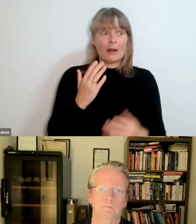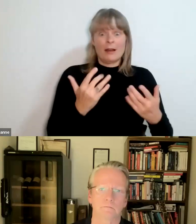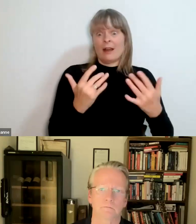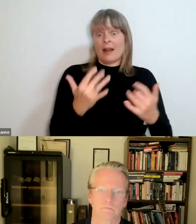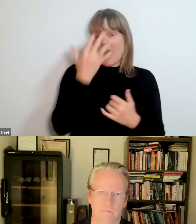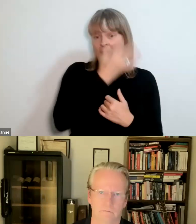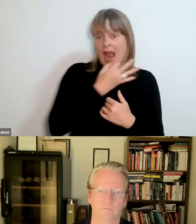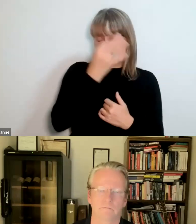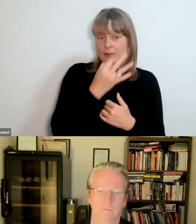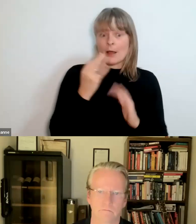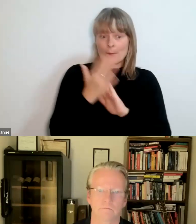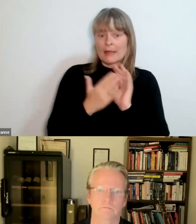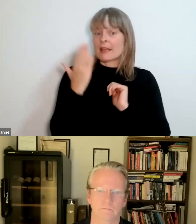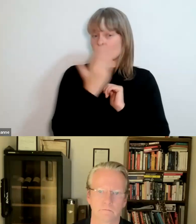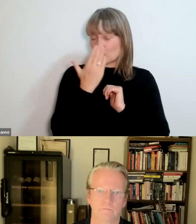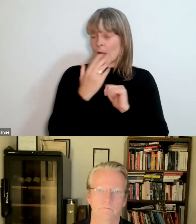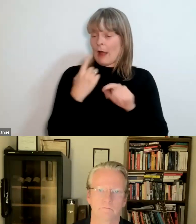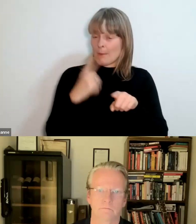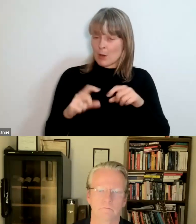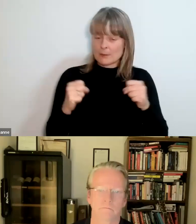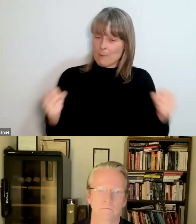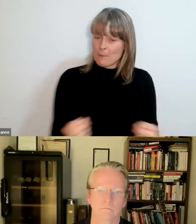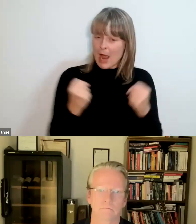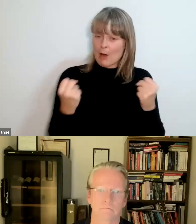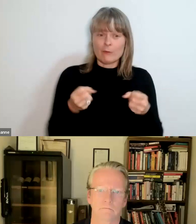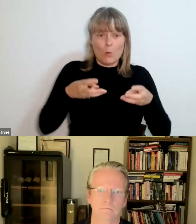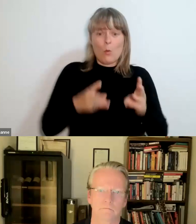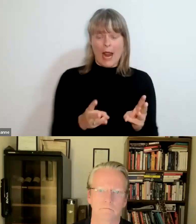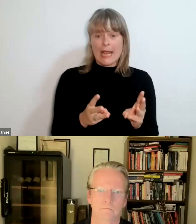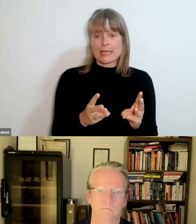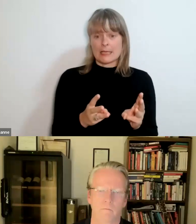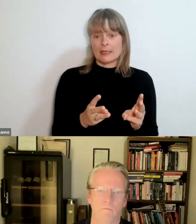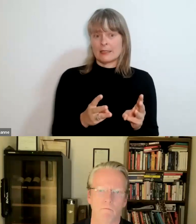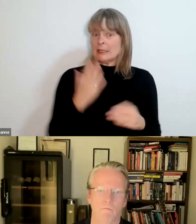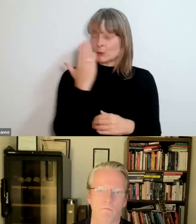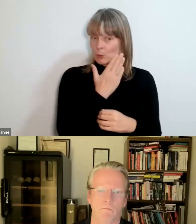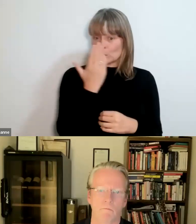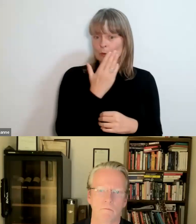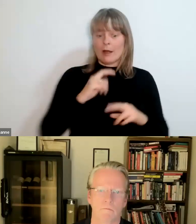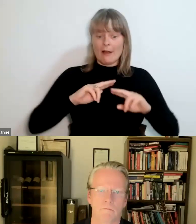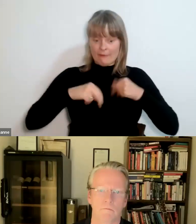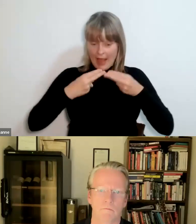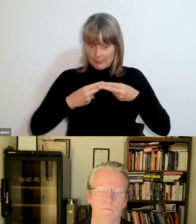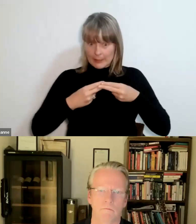half an hour every six months, how am I possibly going to make a difference to that